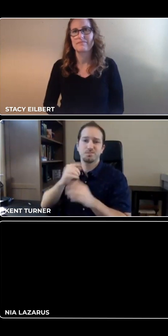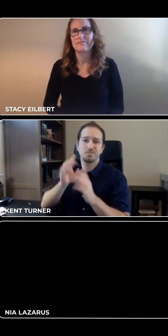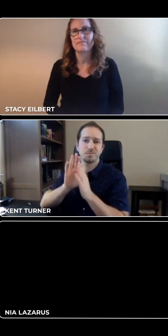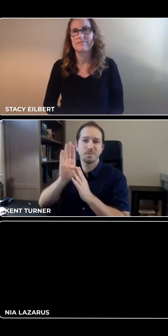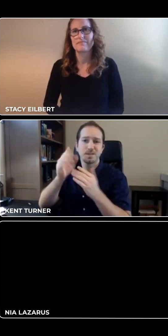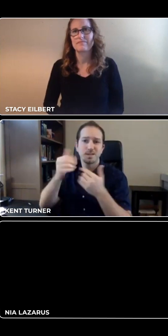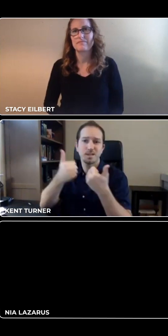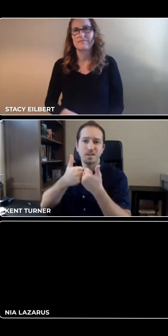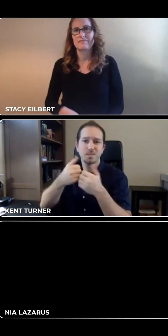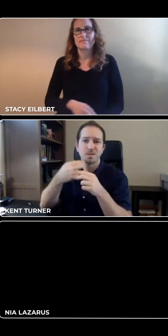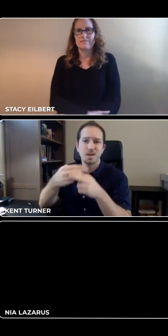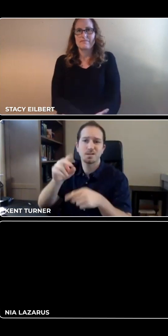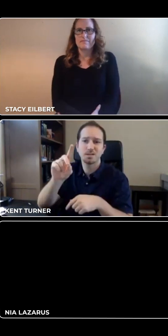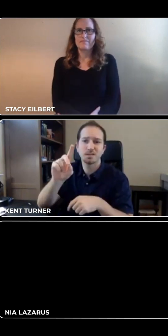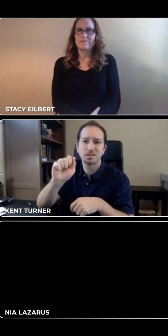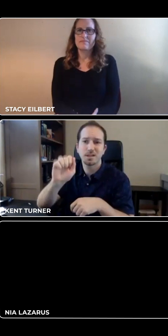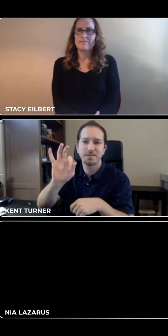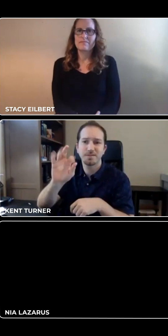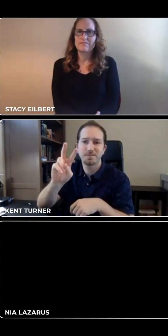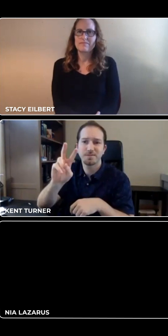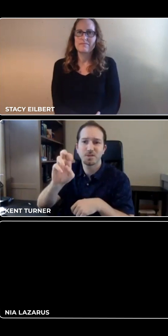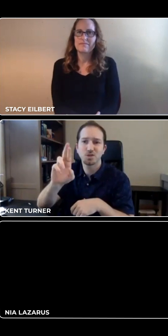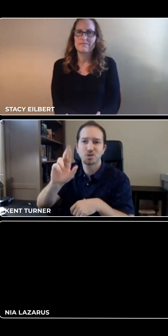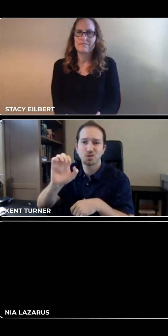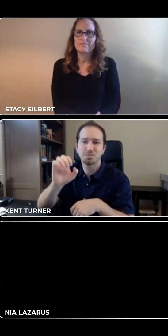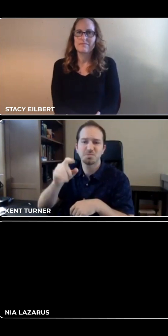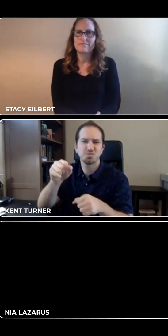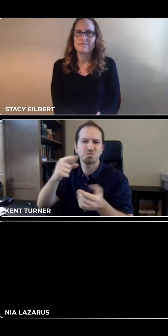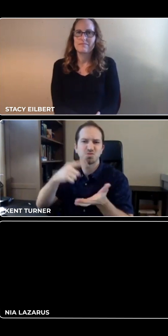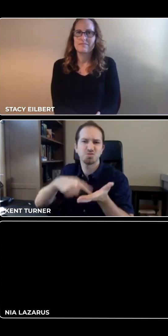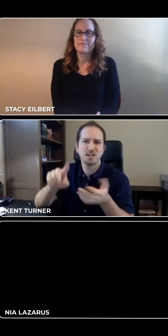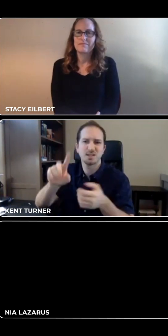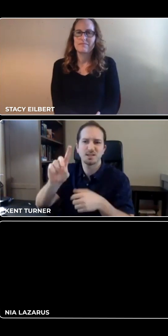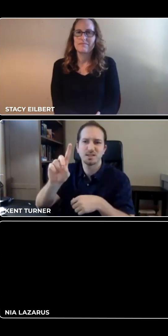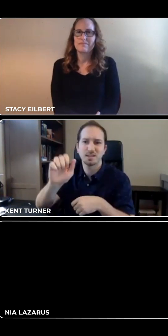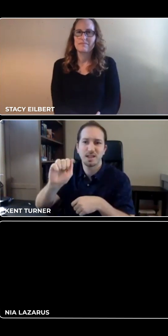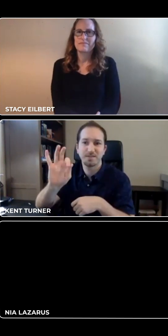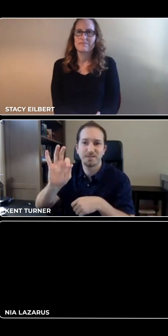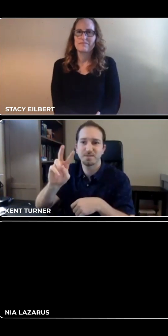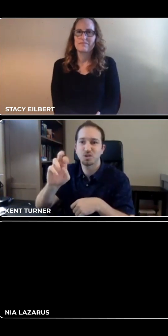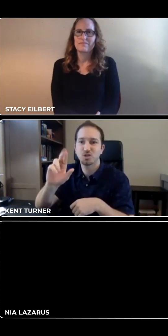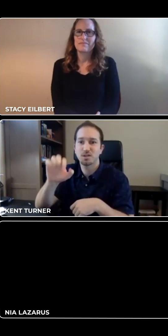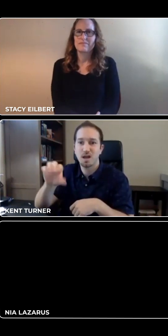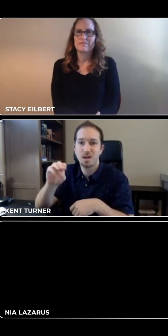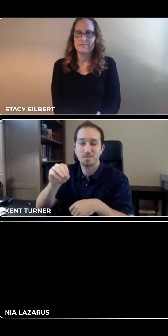Again, like I mentioned, I'm at NDC. And I've developed a game called DeafVerse. You can